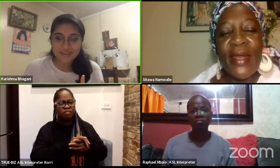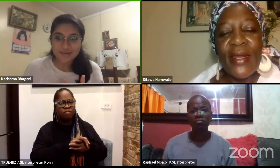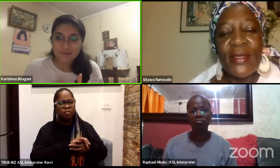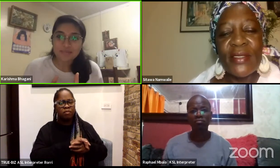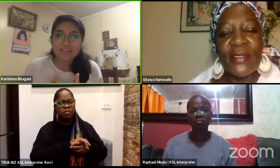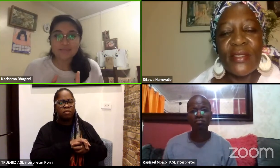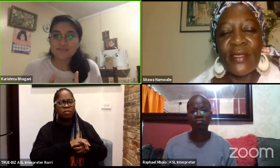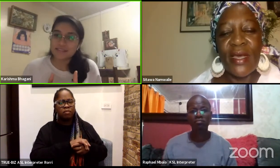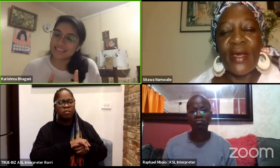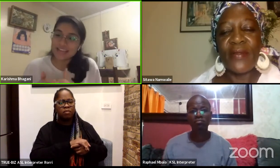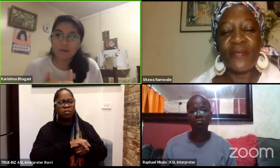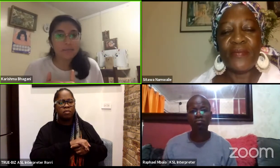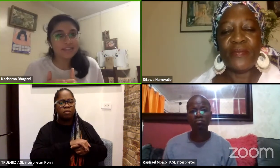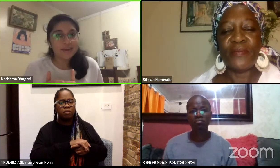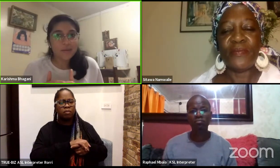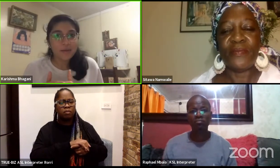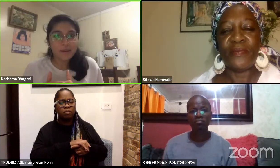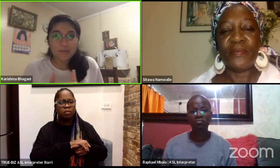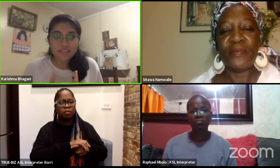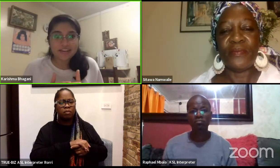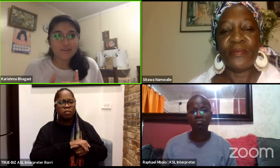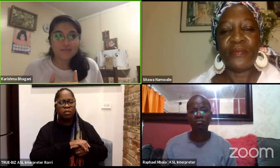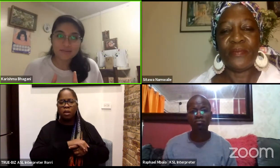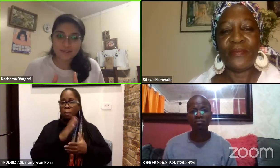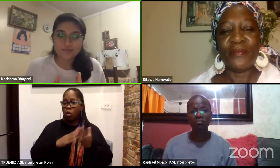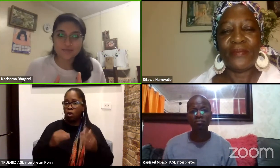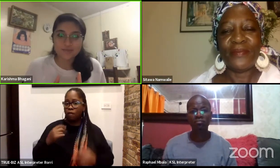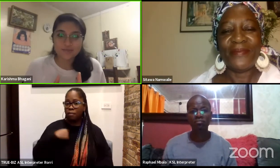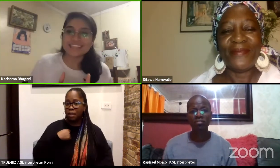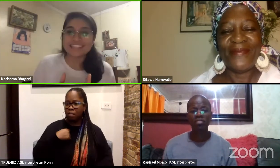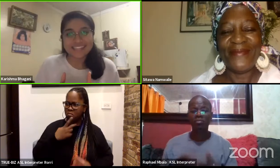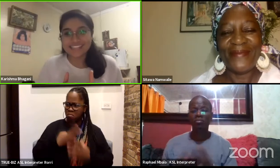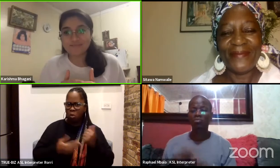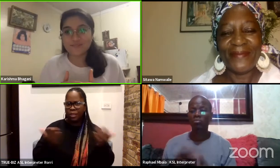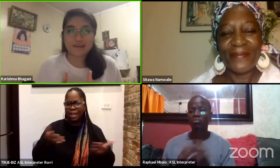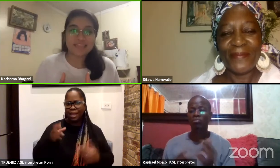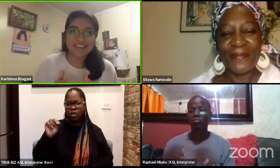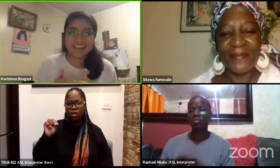There's a part of me that's like we're both in Nairobi, we should be doing this in the same room, I think.